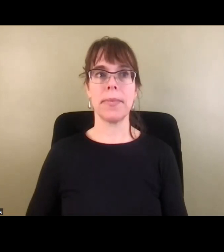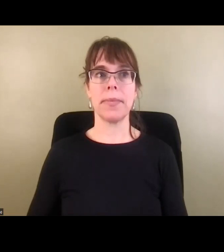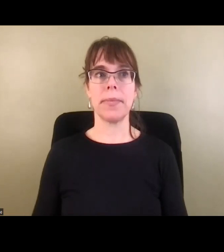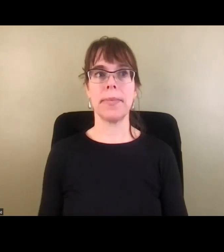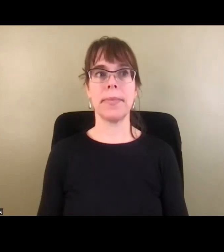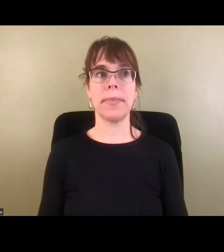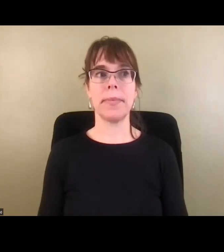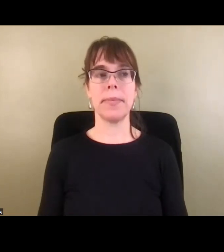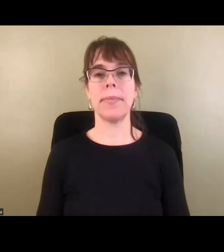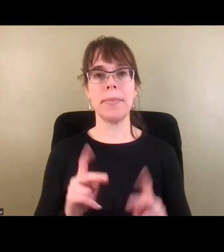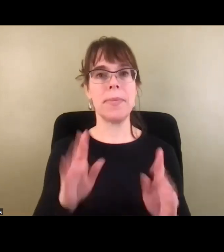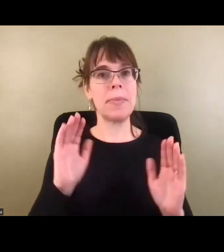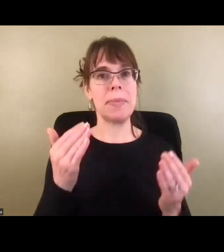Nancy. Alright, looks like we got some positive feedback